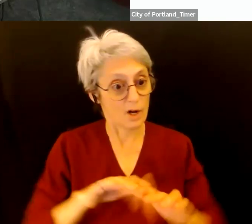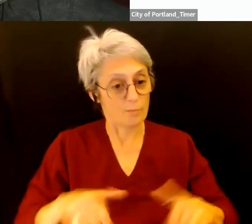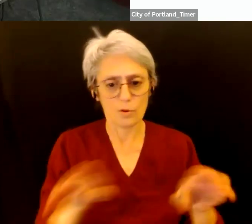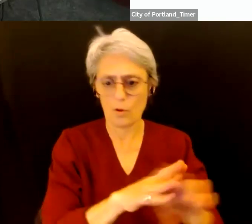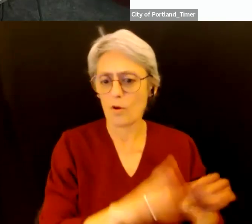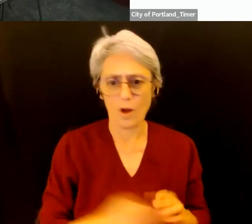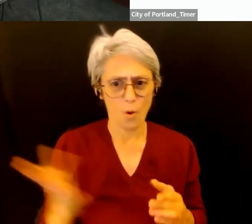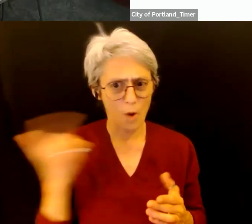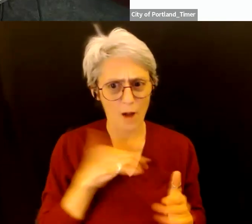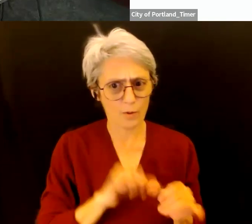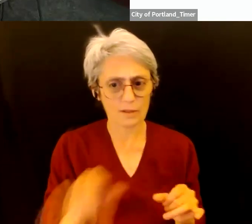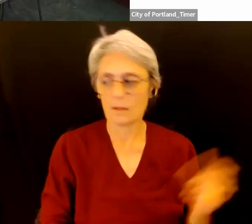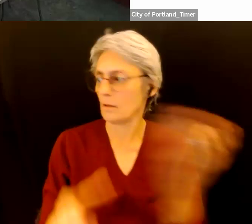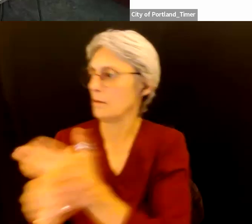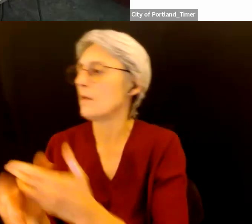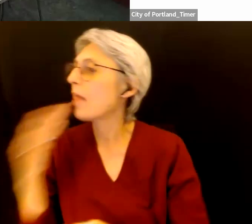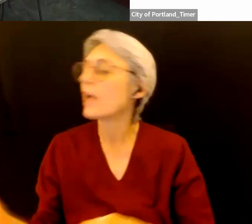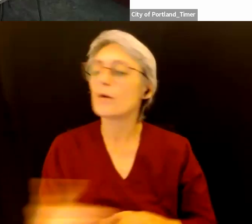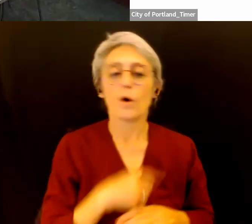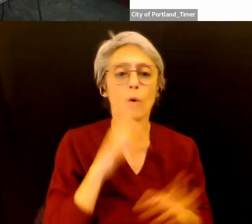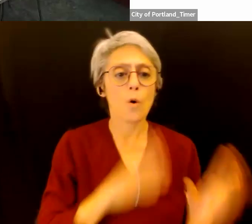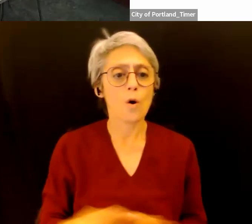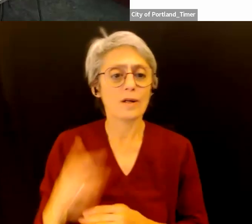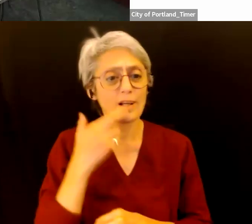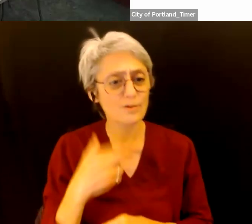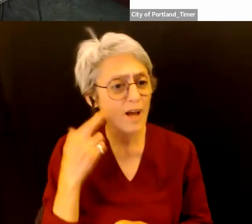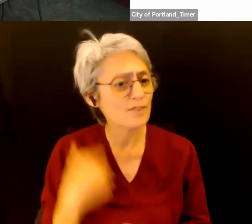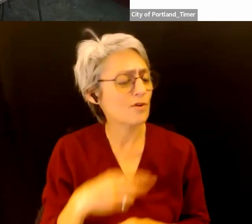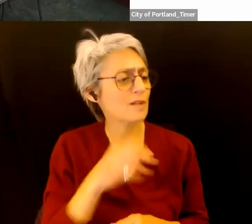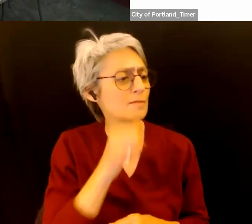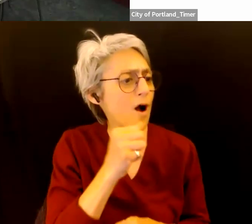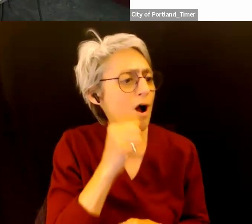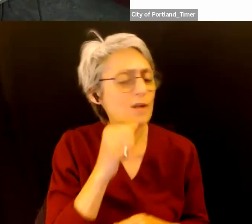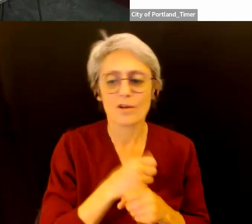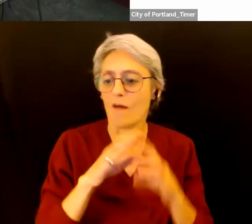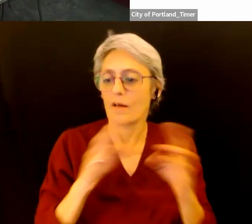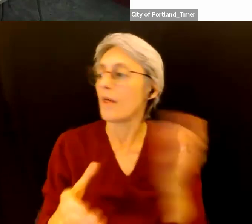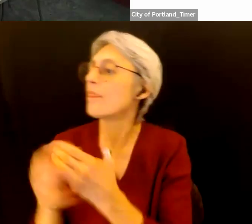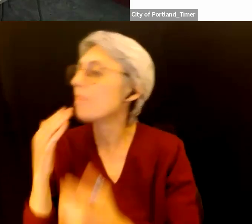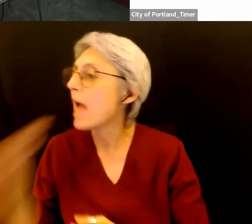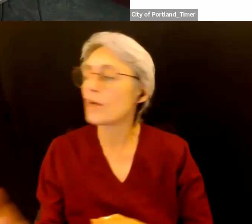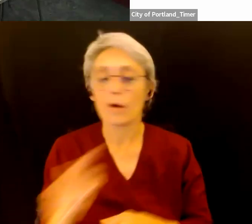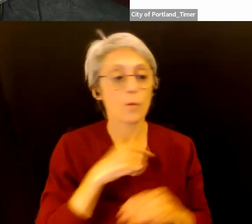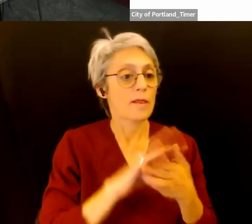Who will patronize our restaurants and bars and coffee houses? And when those businesses are boarded up for your comments, you're at time.